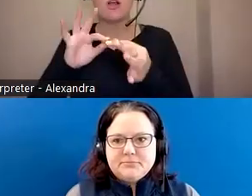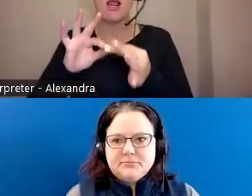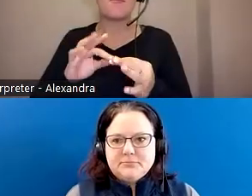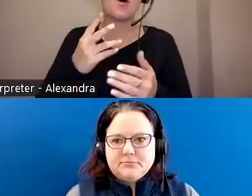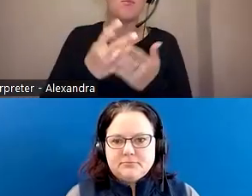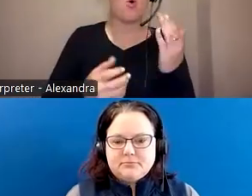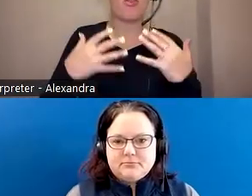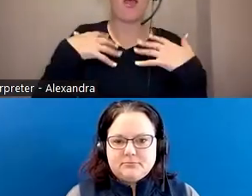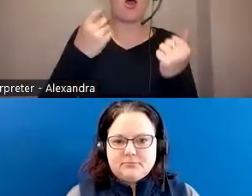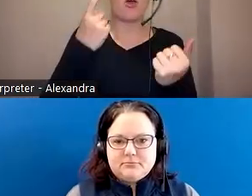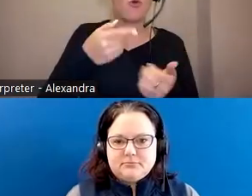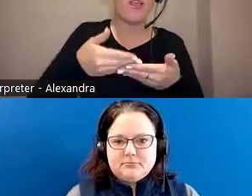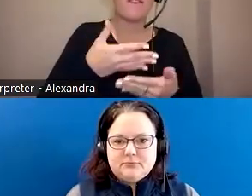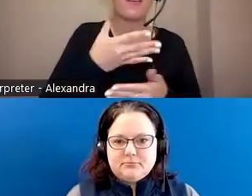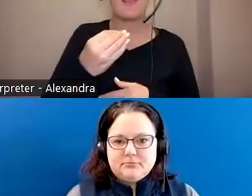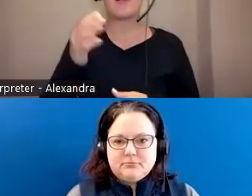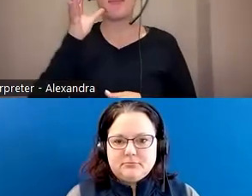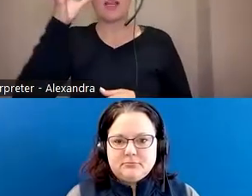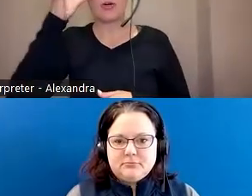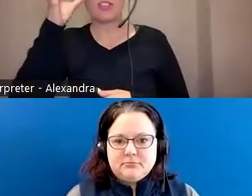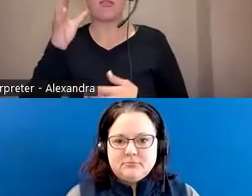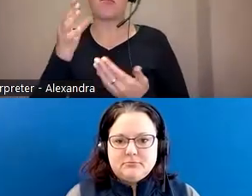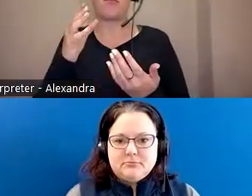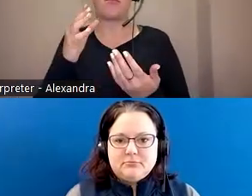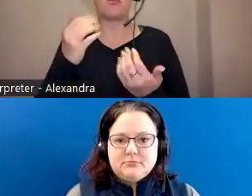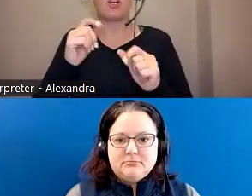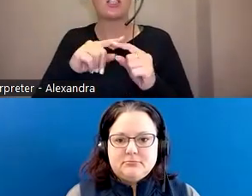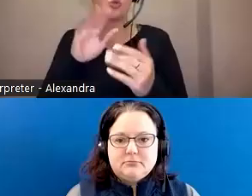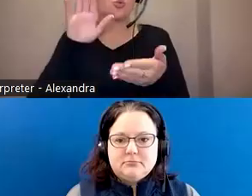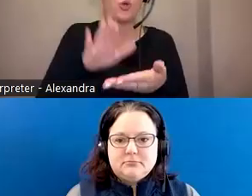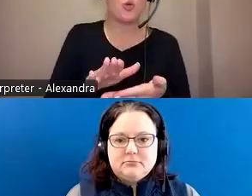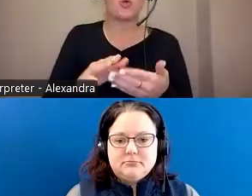and and increasing their feelings of competency as a parent. all of which we know create really